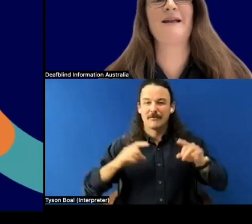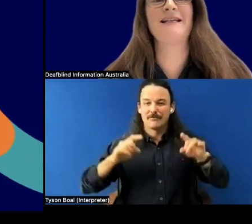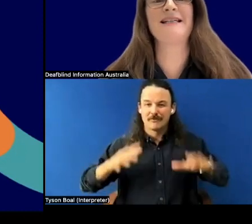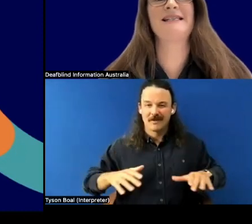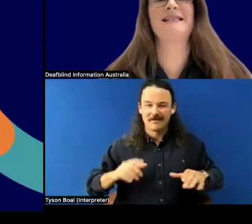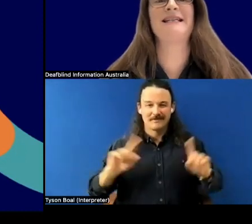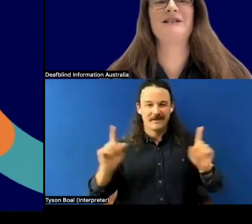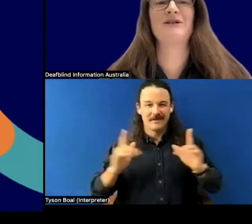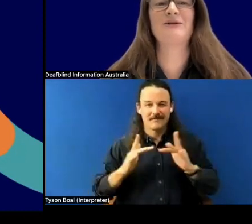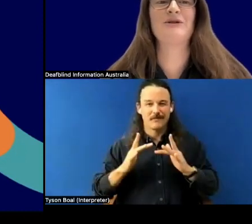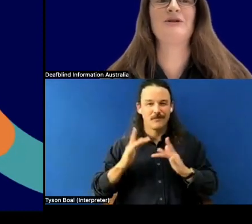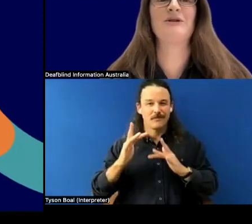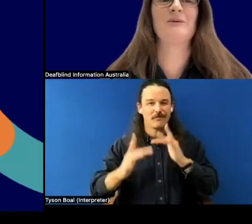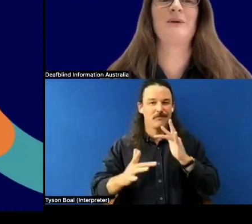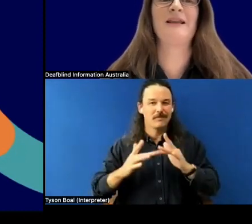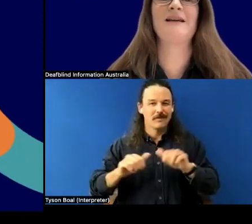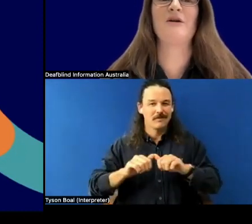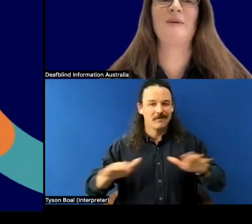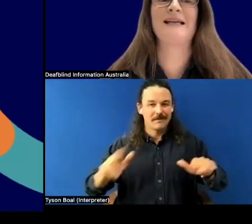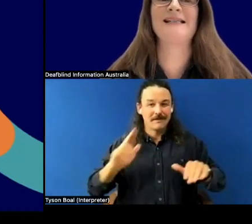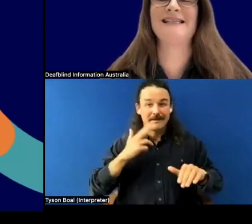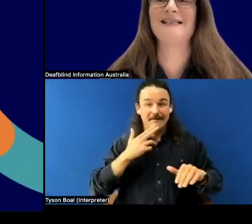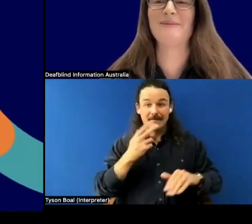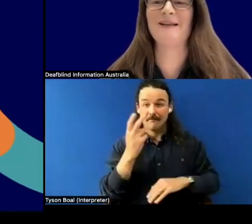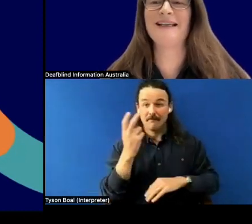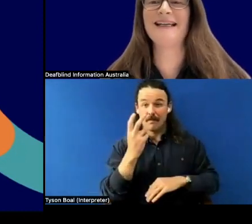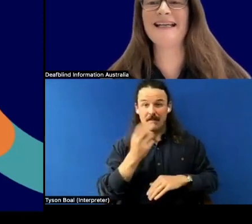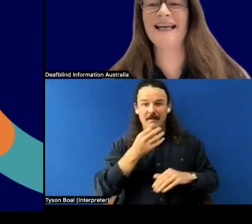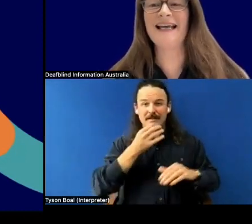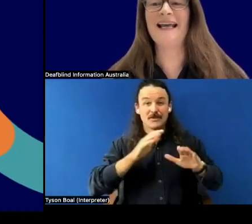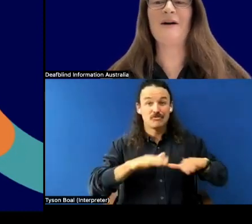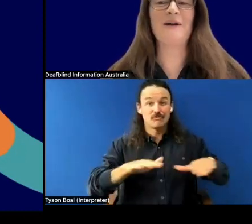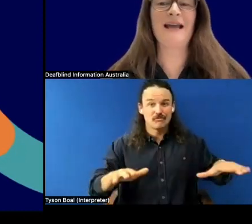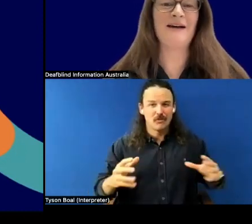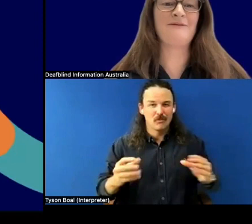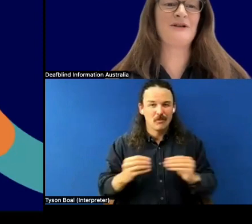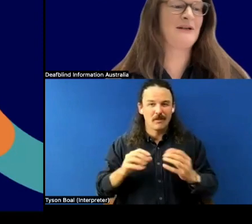“Deafblindness in children with complex disability”. We have two